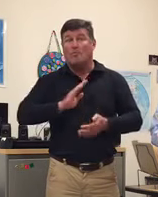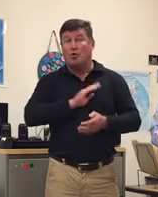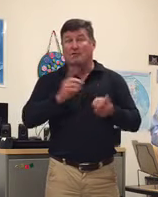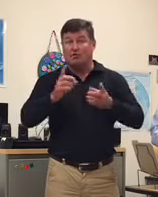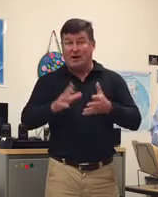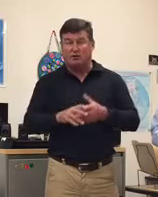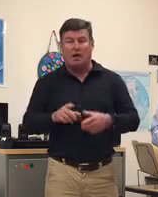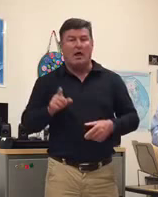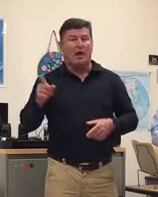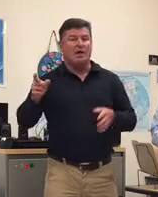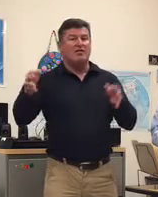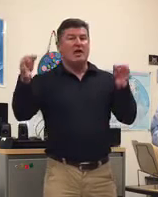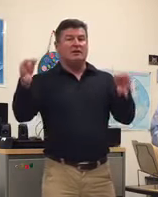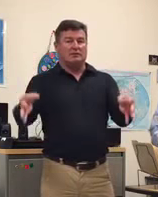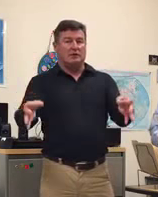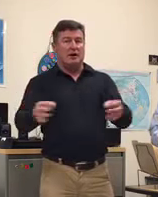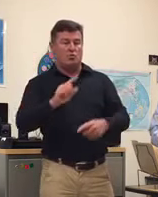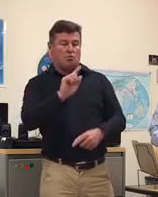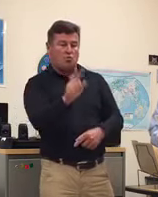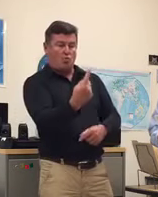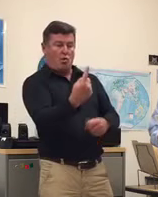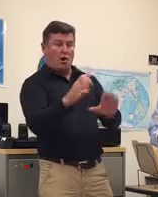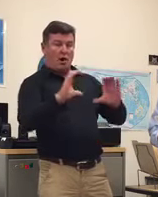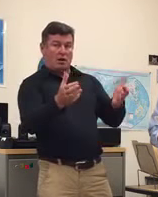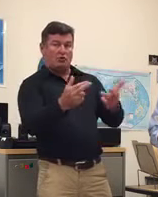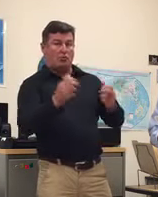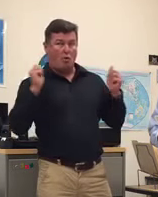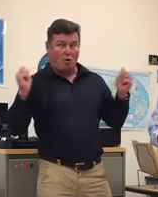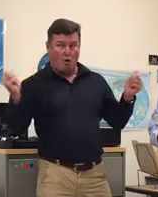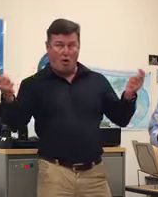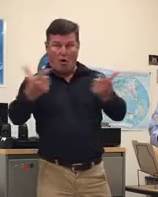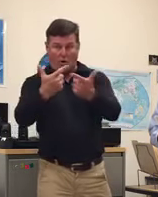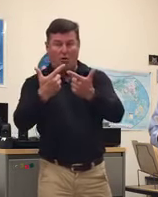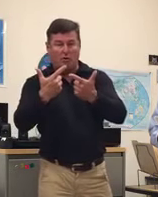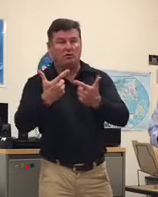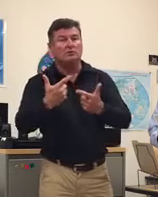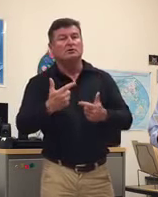themselves whether the cameras will only go into a particular classroom or into all